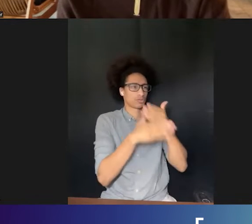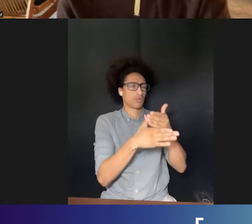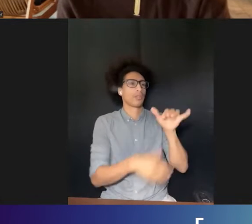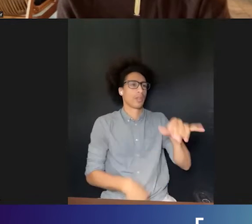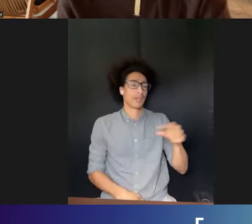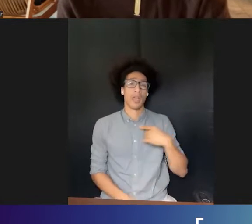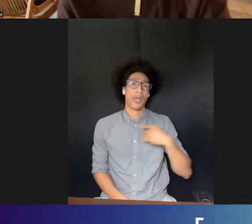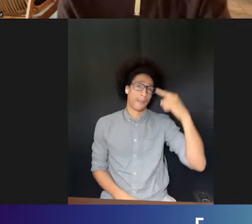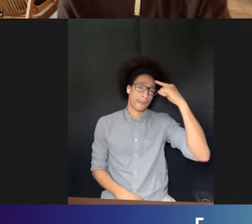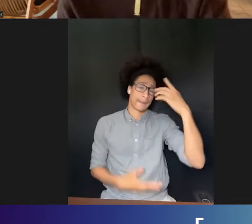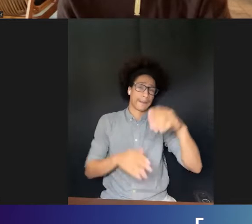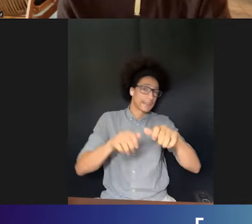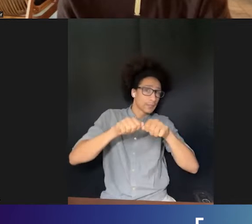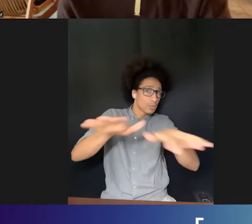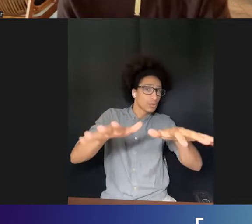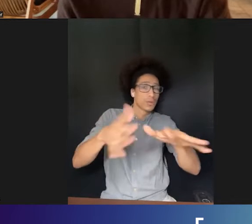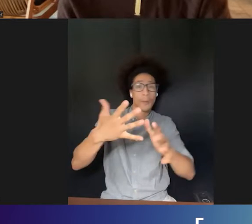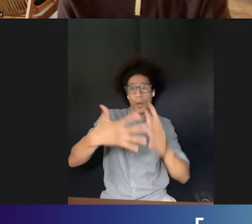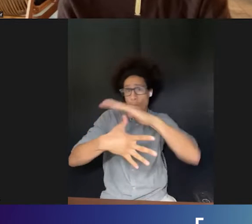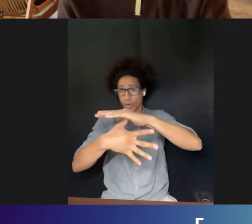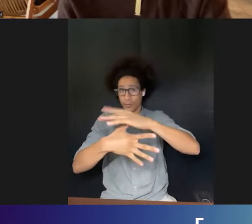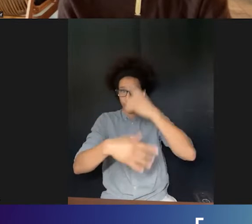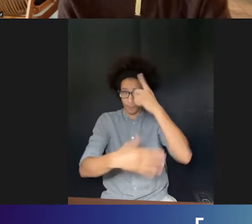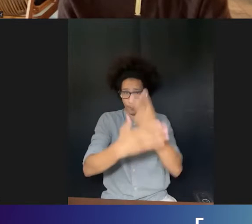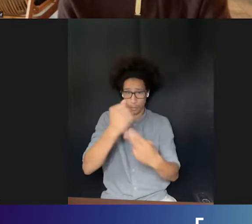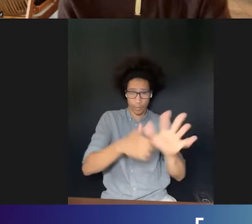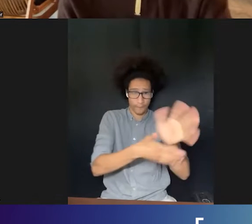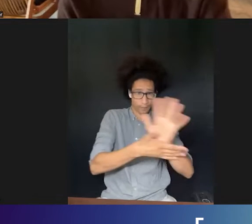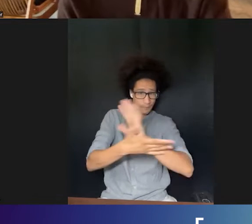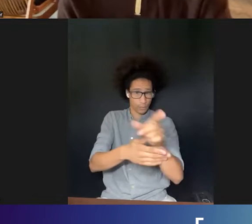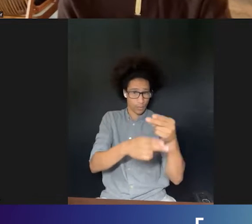for both of the films you guys talked about comes actually from the DNA.